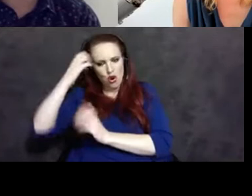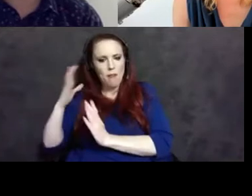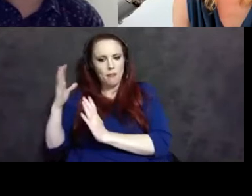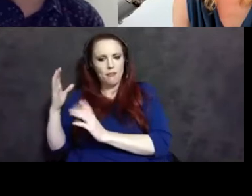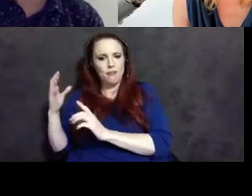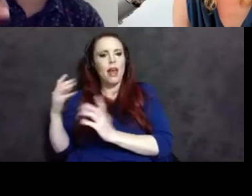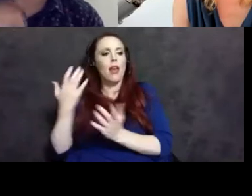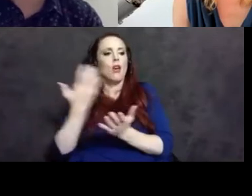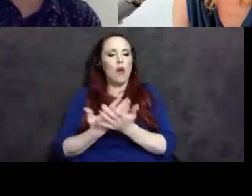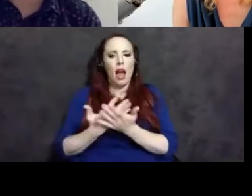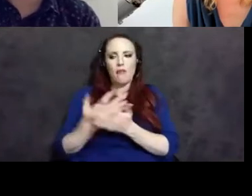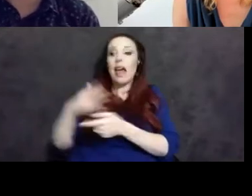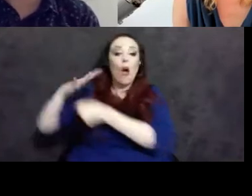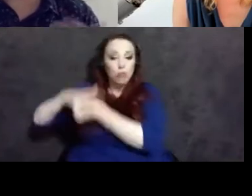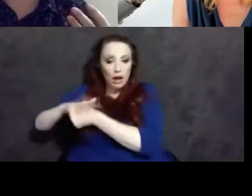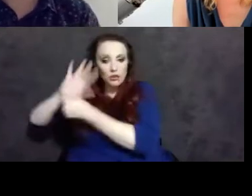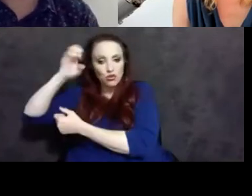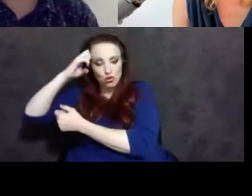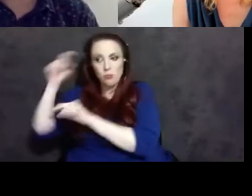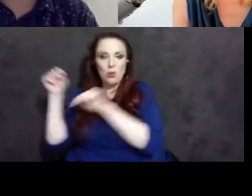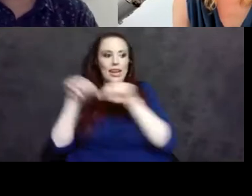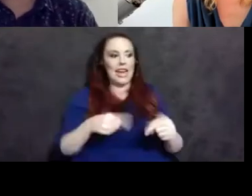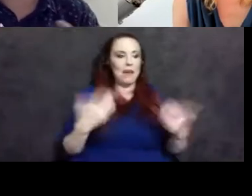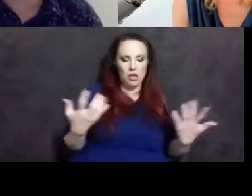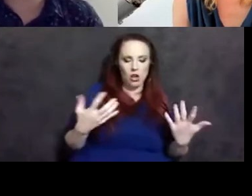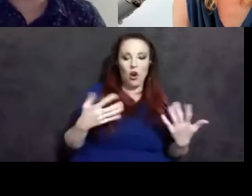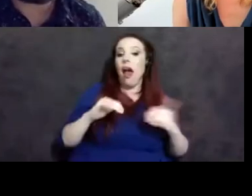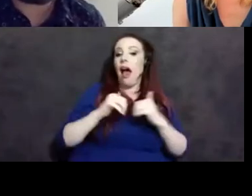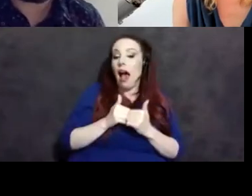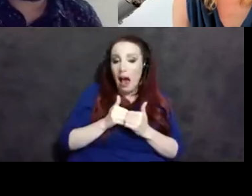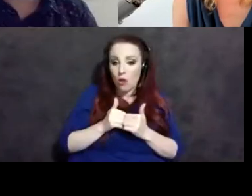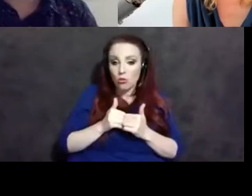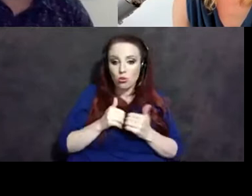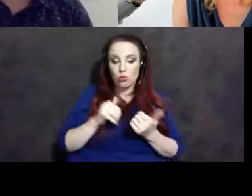And so they came here and their way of dealing with it was to oppress more people.